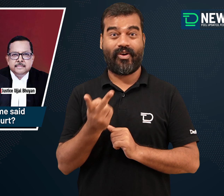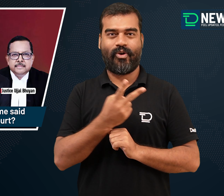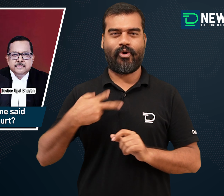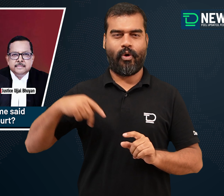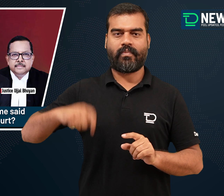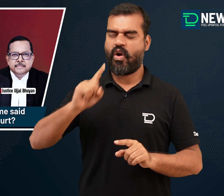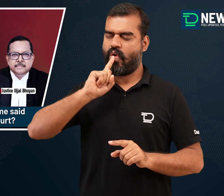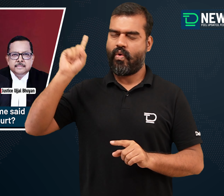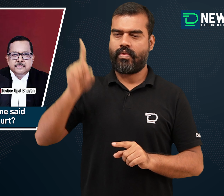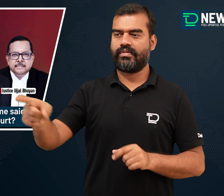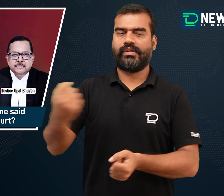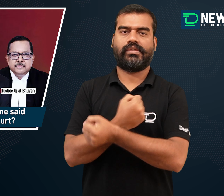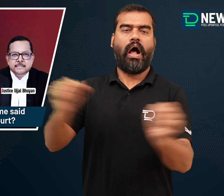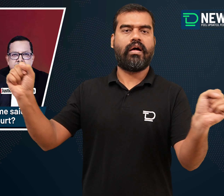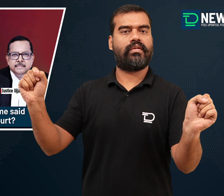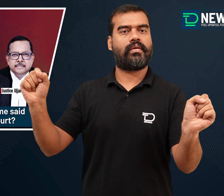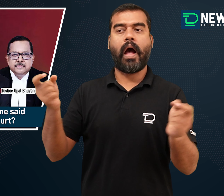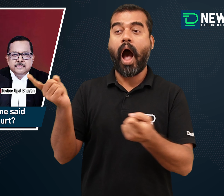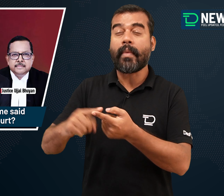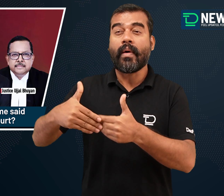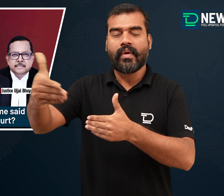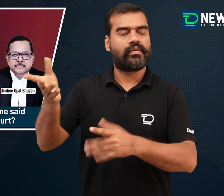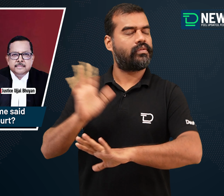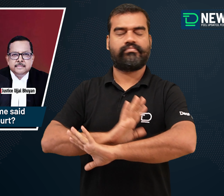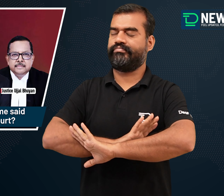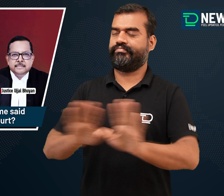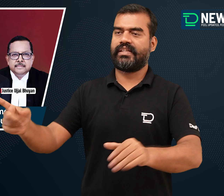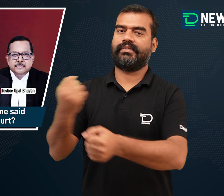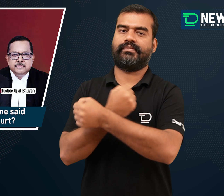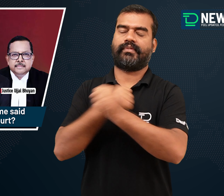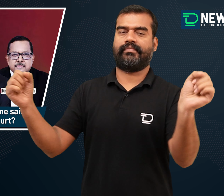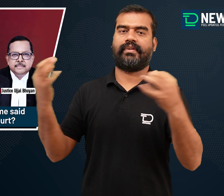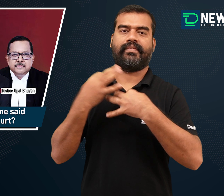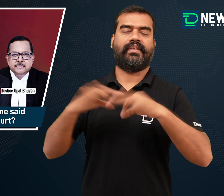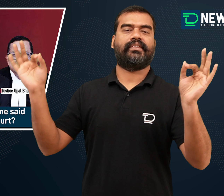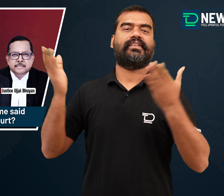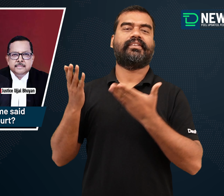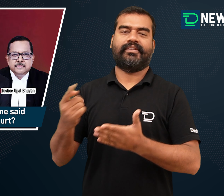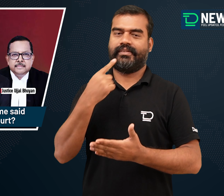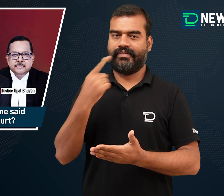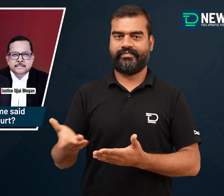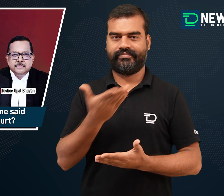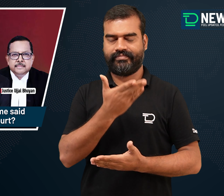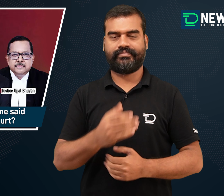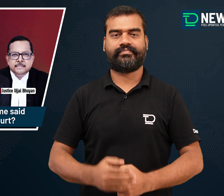Therefore, they ordered that he be free from jail.